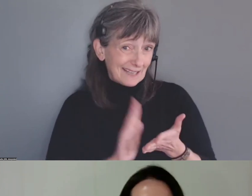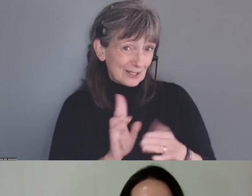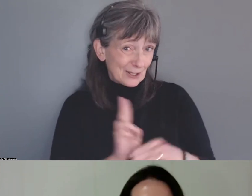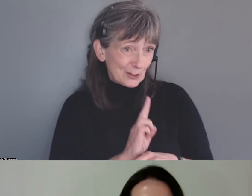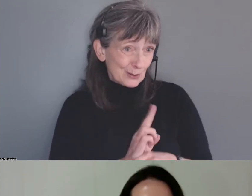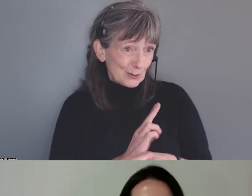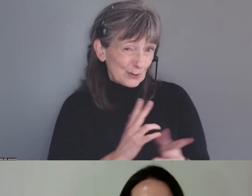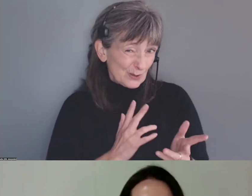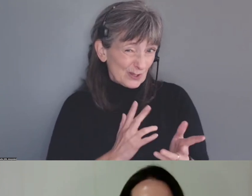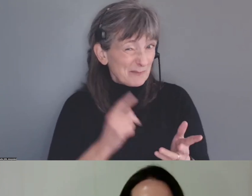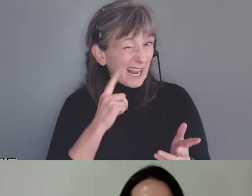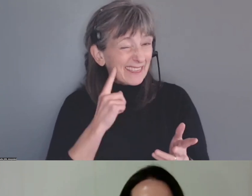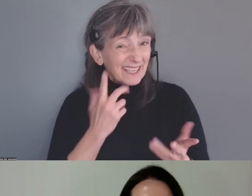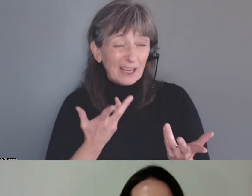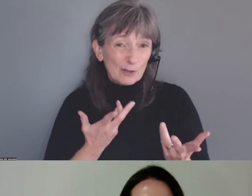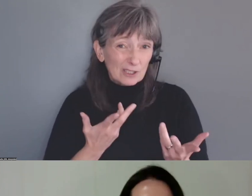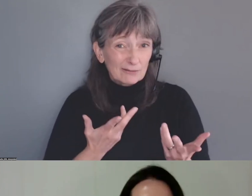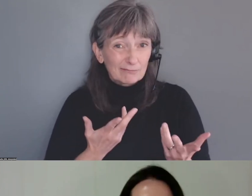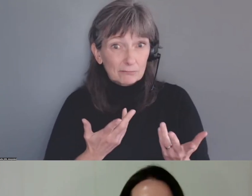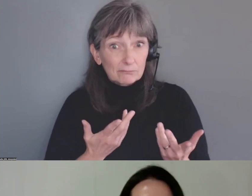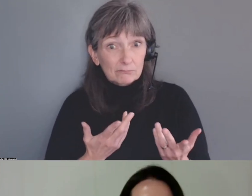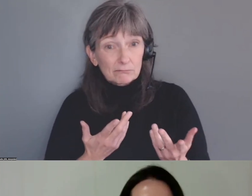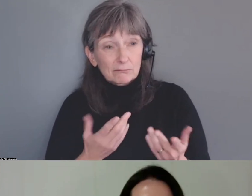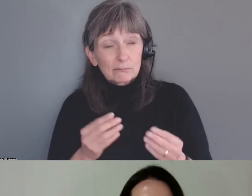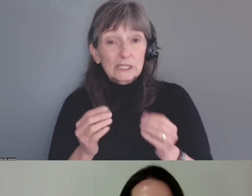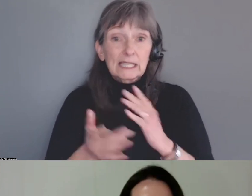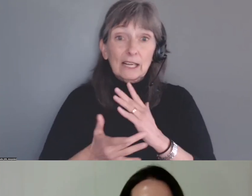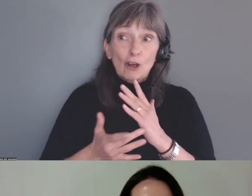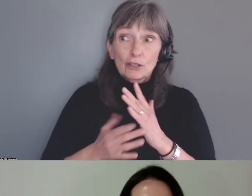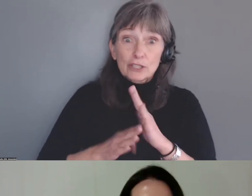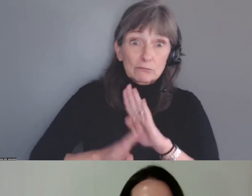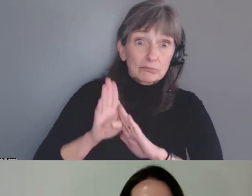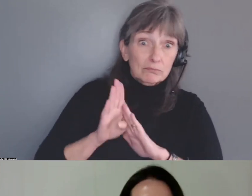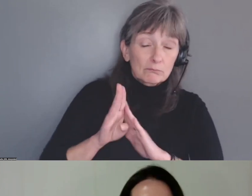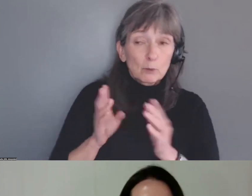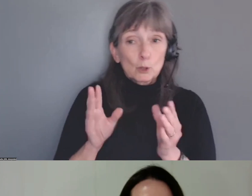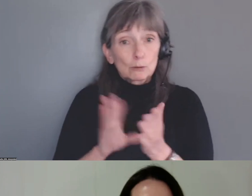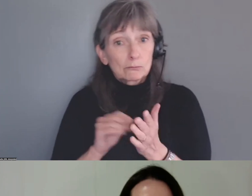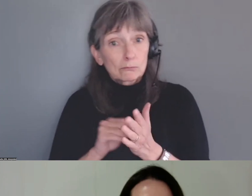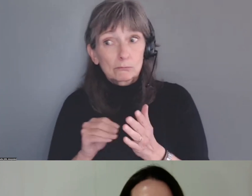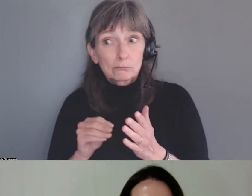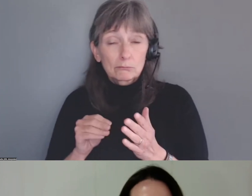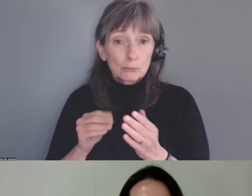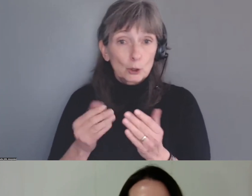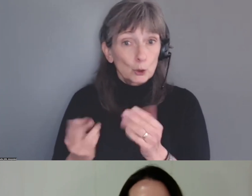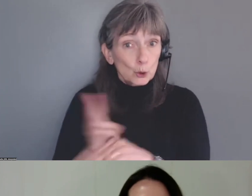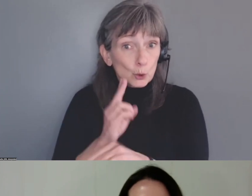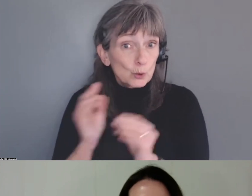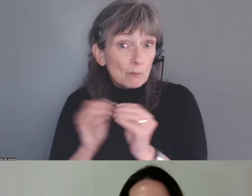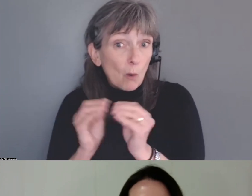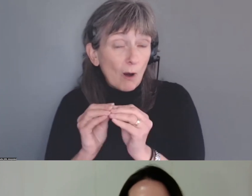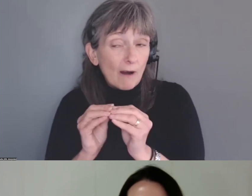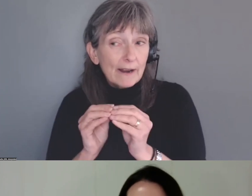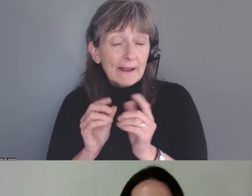and go in waves as the technology also evolves. Madeleine: Yeah, I do agree with that. Speaking